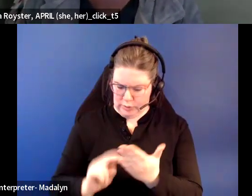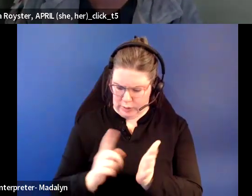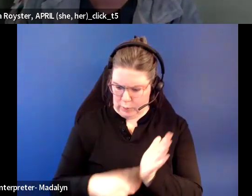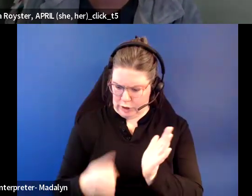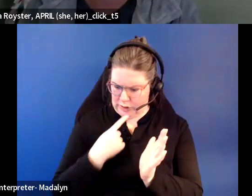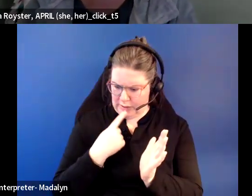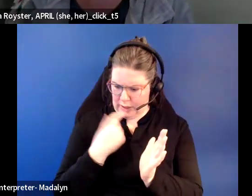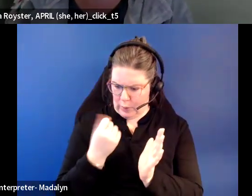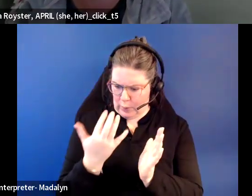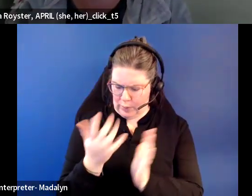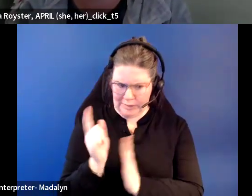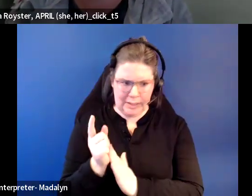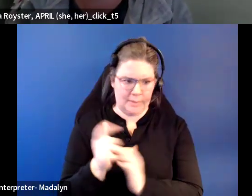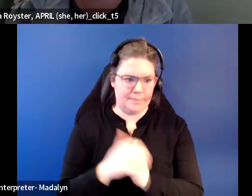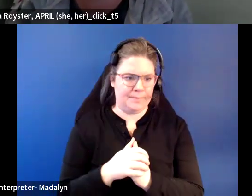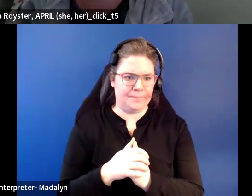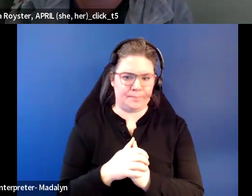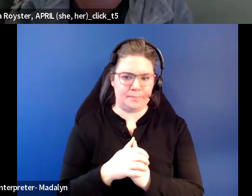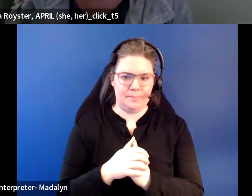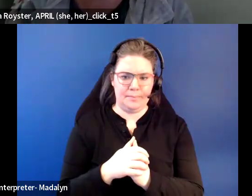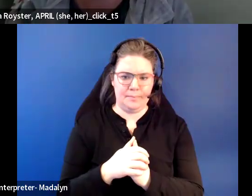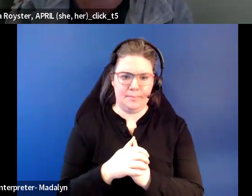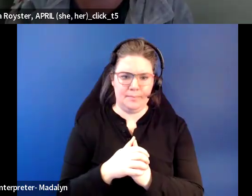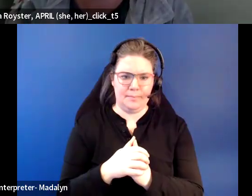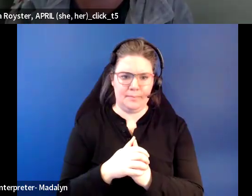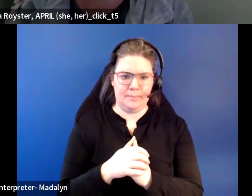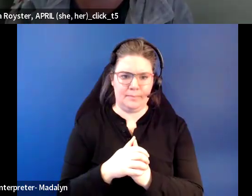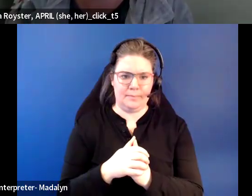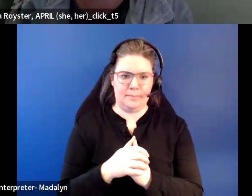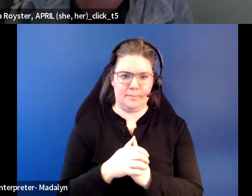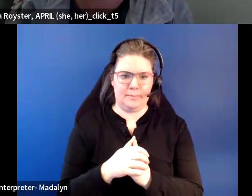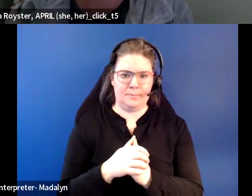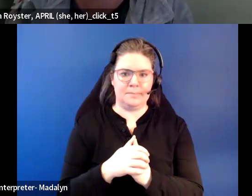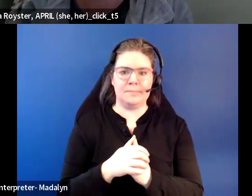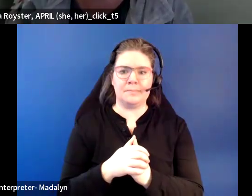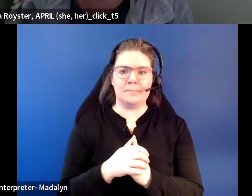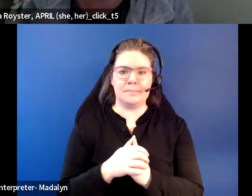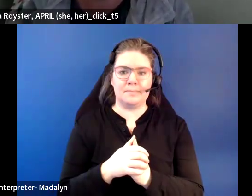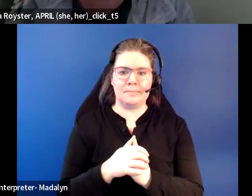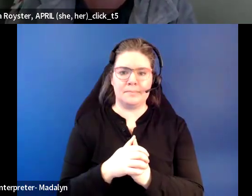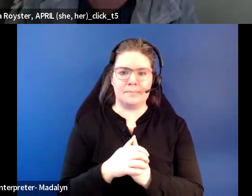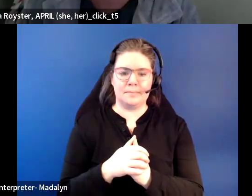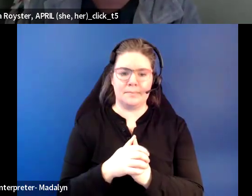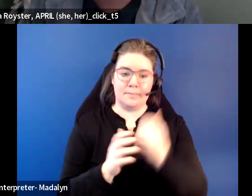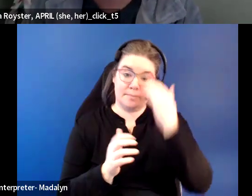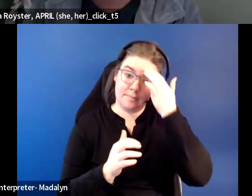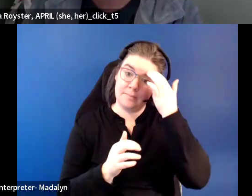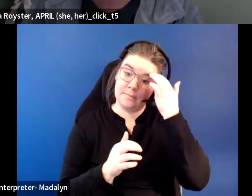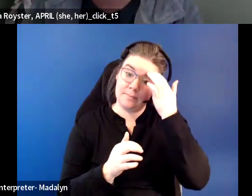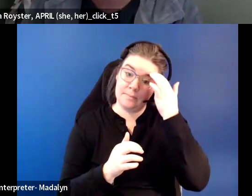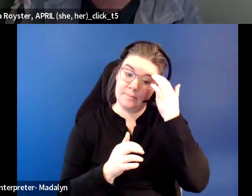Carolyn Grawi: I can't, can't read, which is just text. So hang on 1 s here. But we've